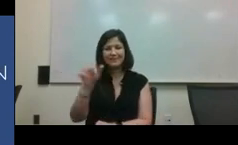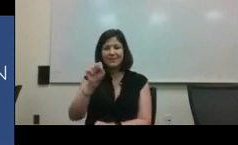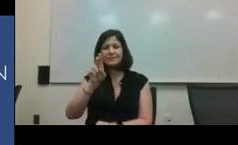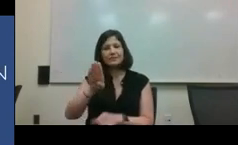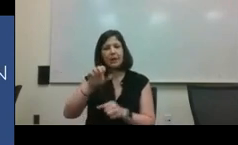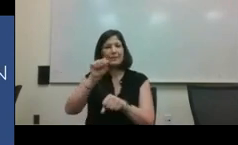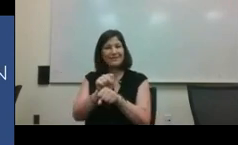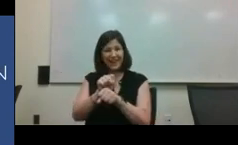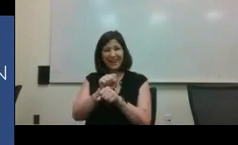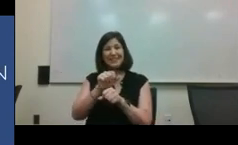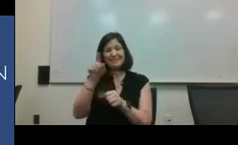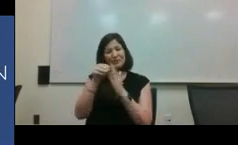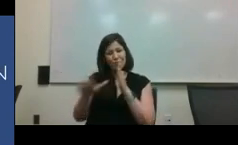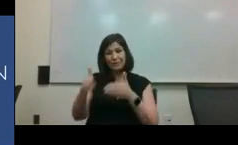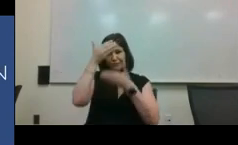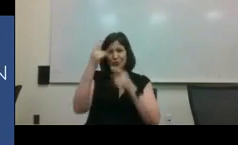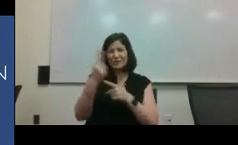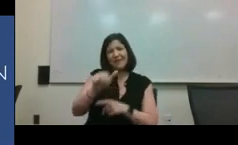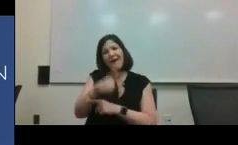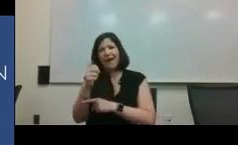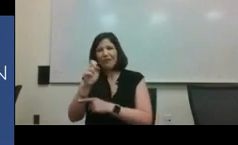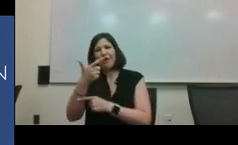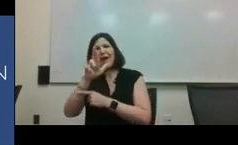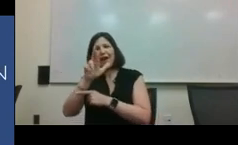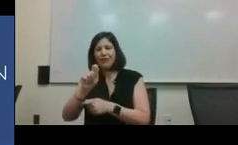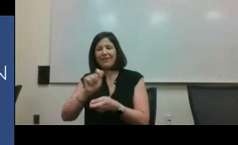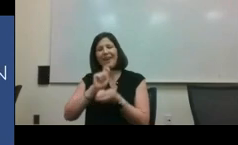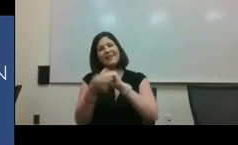in Morocco were using on the other EGRA that were then adapted to be used in time.